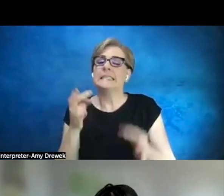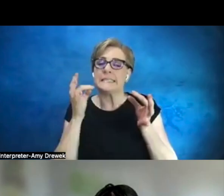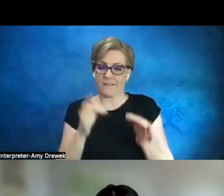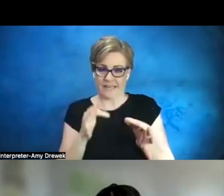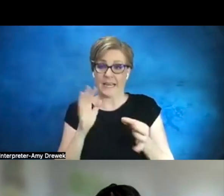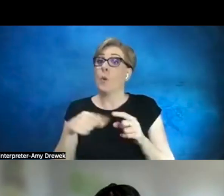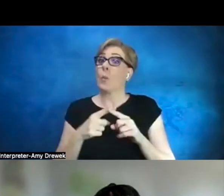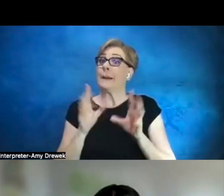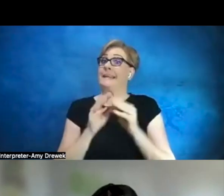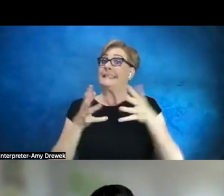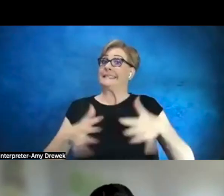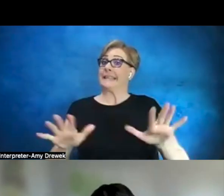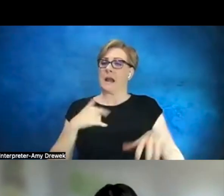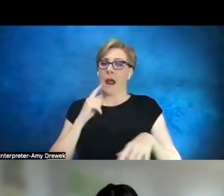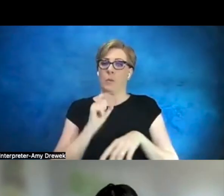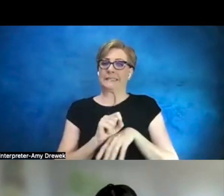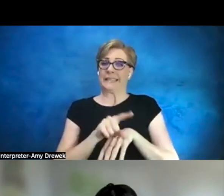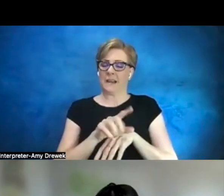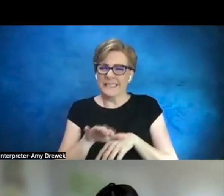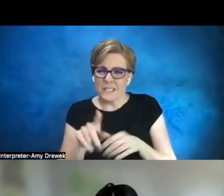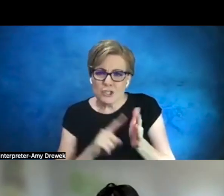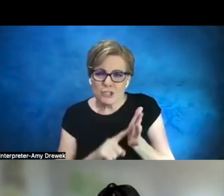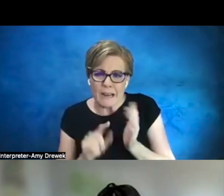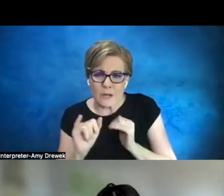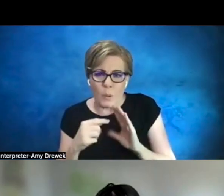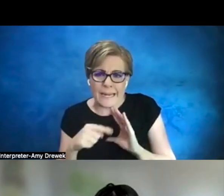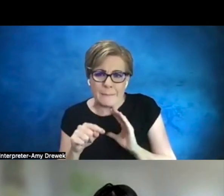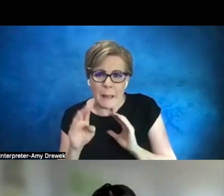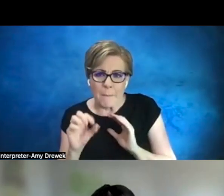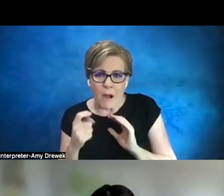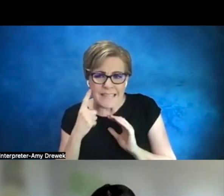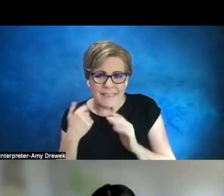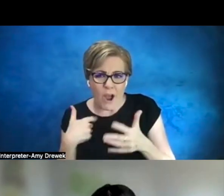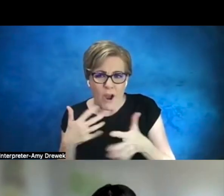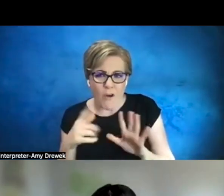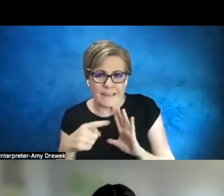and you might check your inbox because I think I sent them to you before, but if